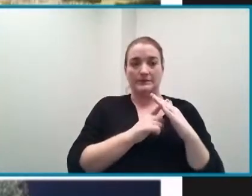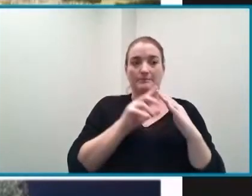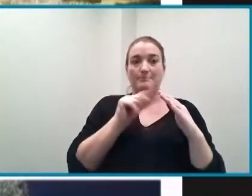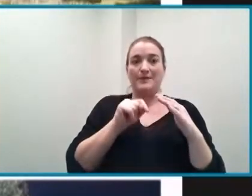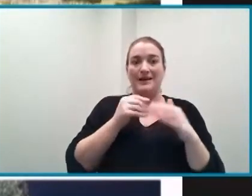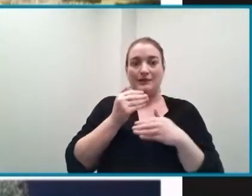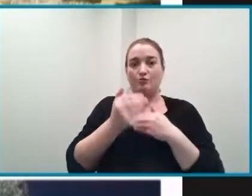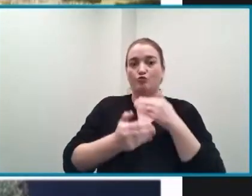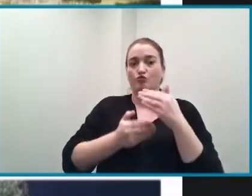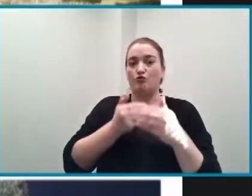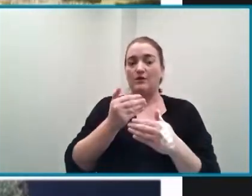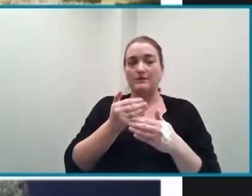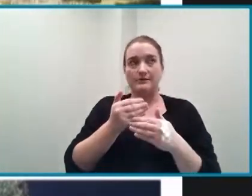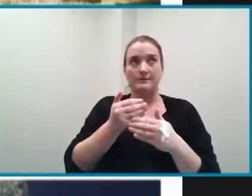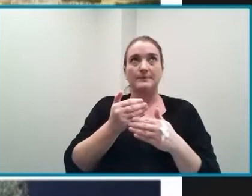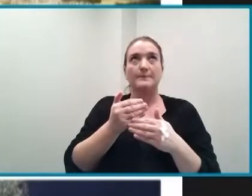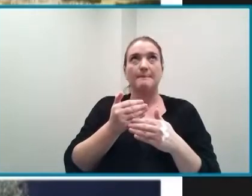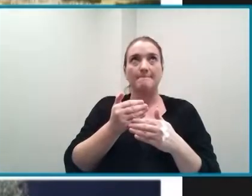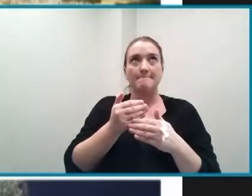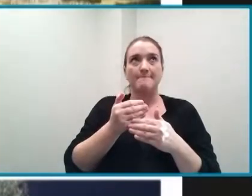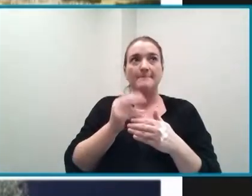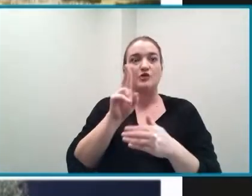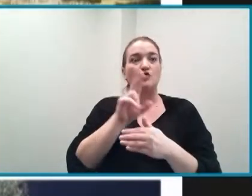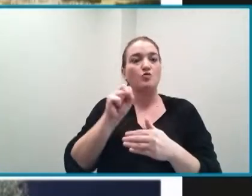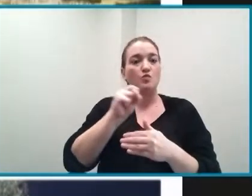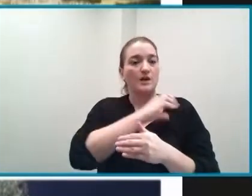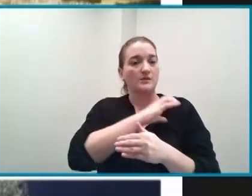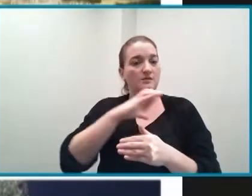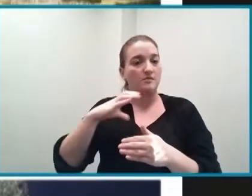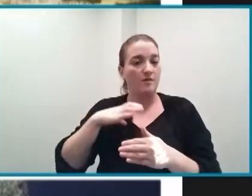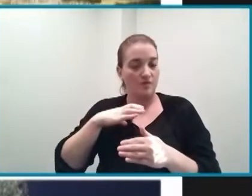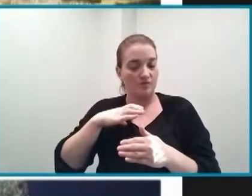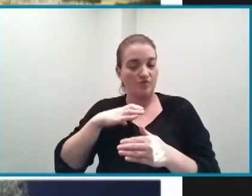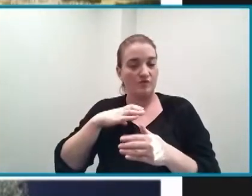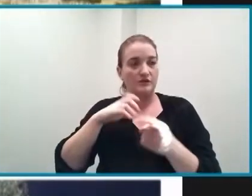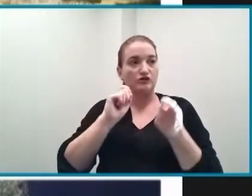you know, US Congress changing laws and introducing new bills,